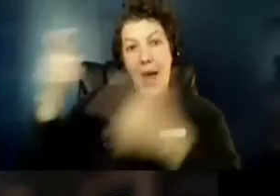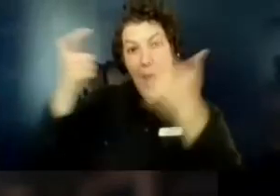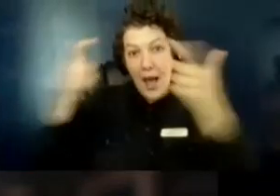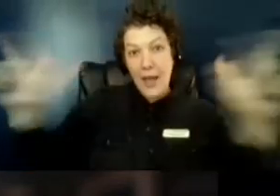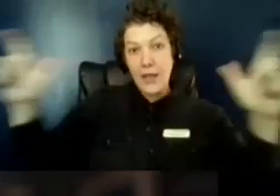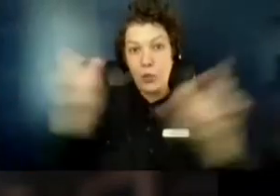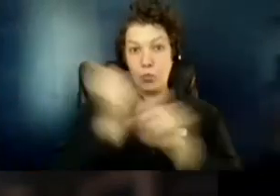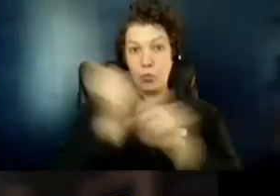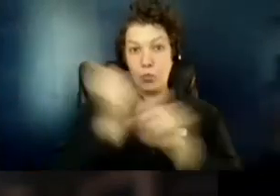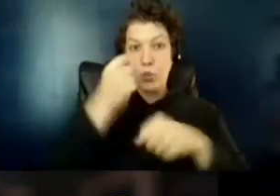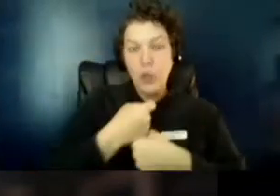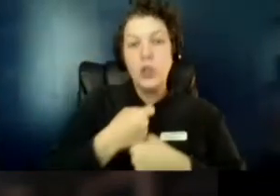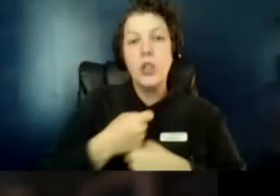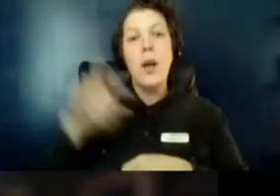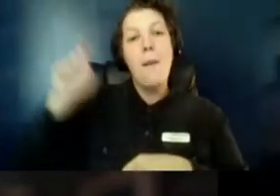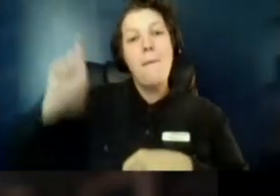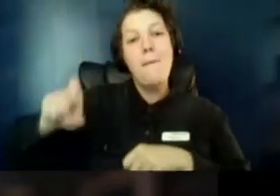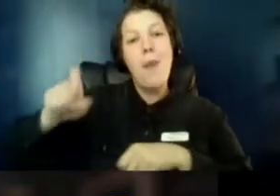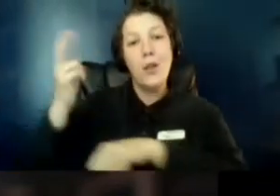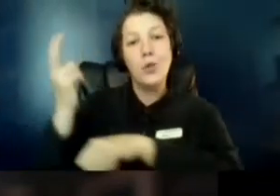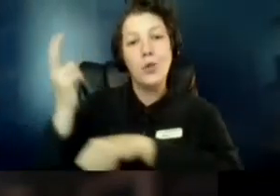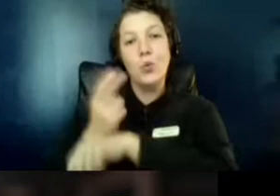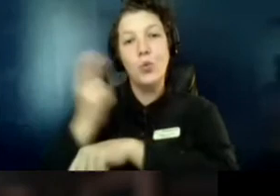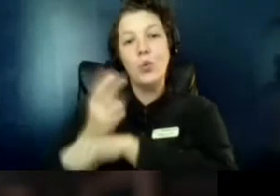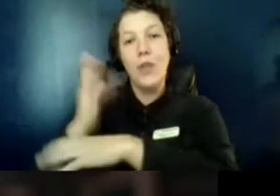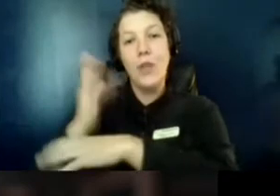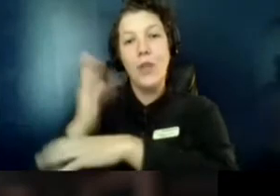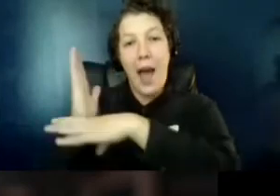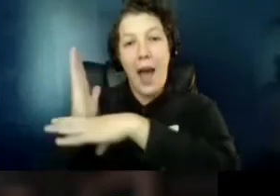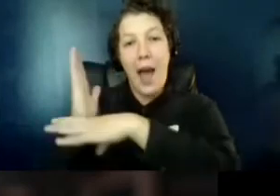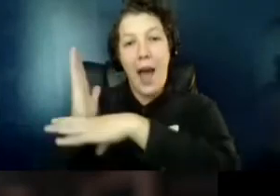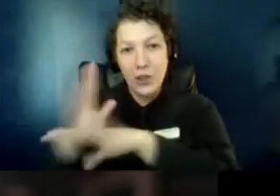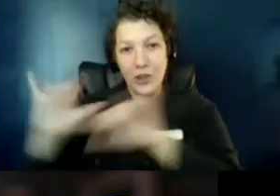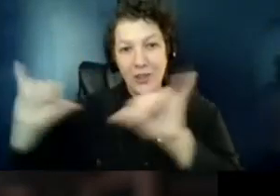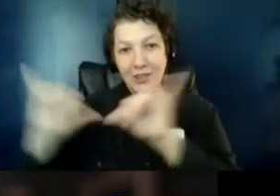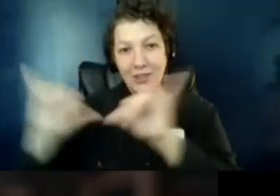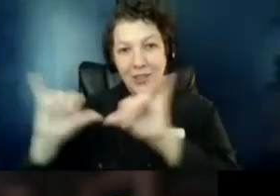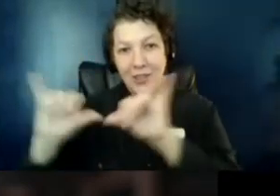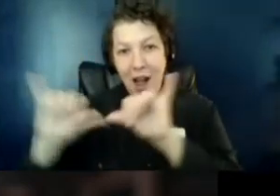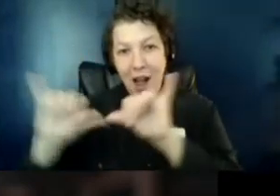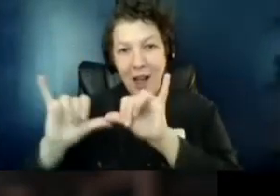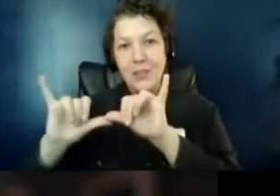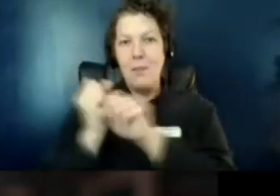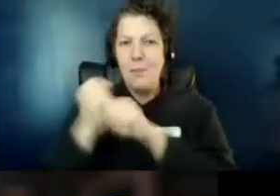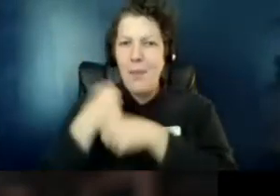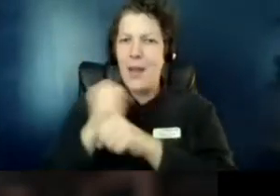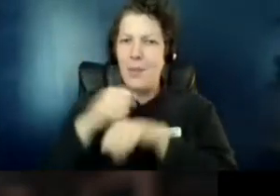averages was this idea that there was this center point, this key place that everything